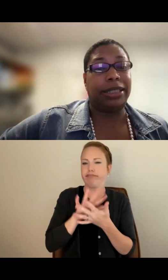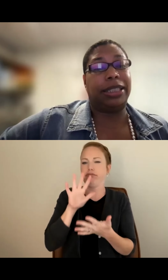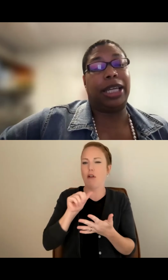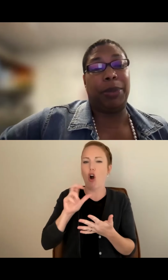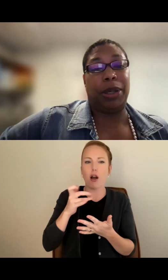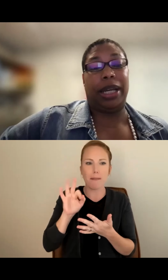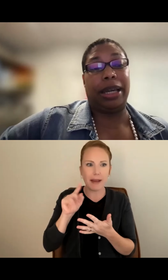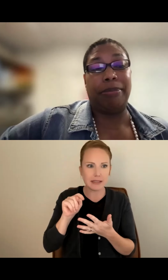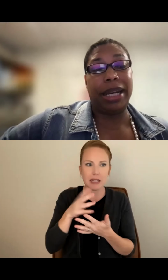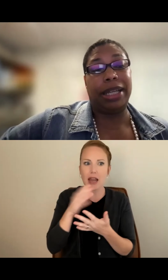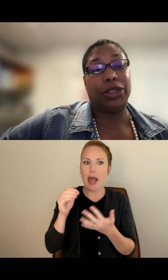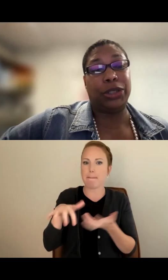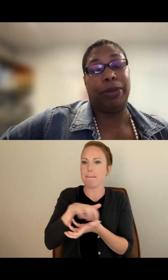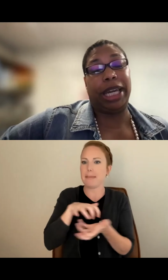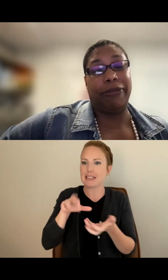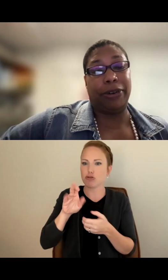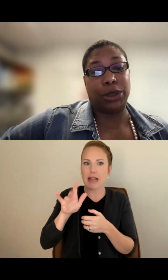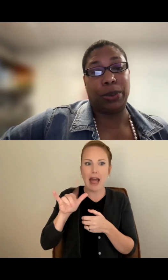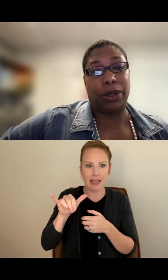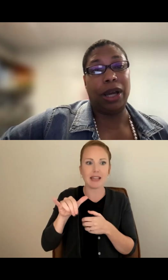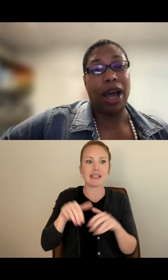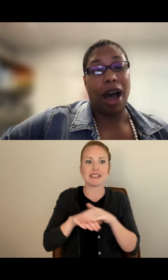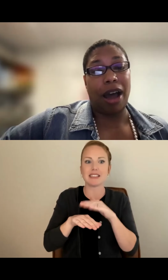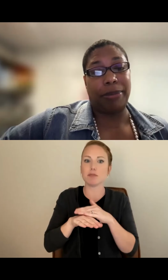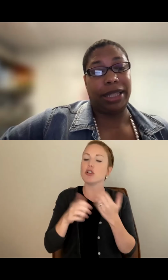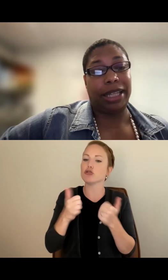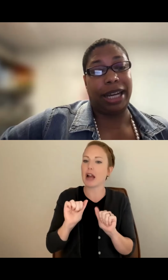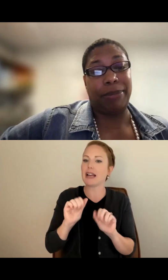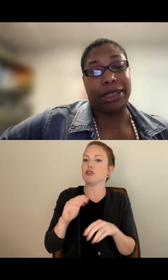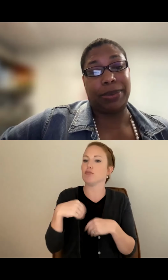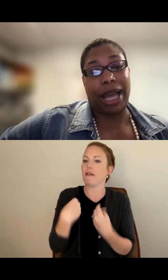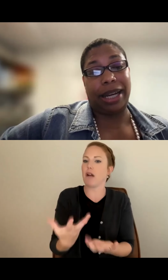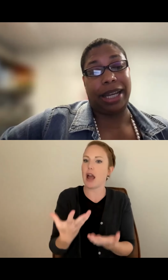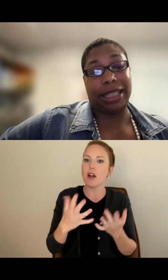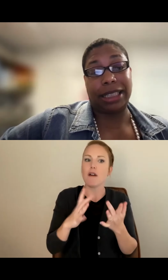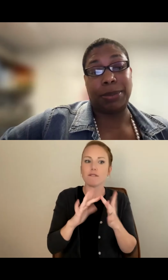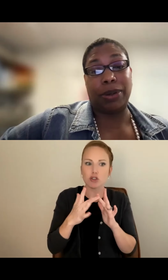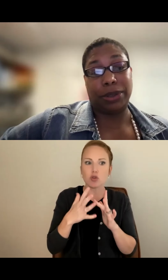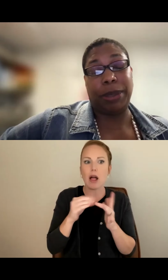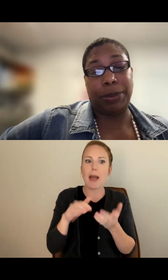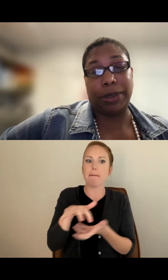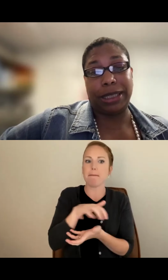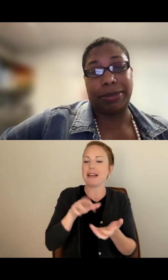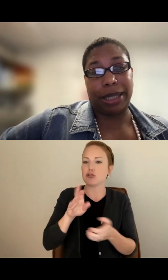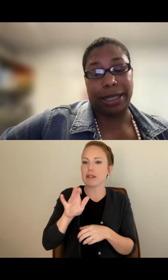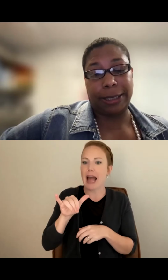It is a community committed to making virtual, augmented, and mixed reality accessible to people with disabilities.